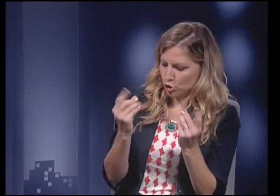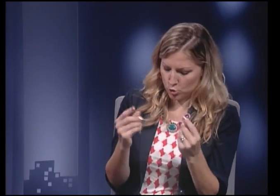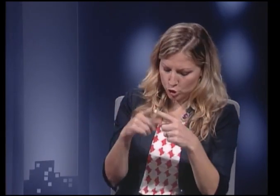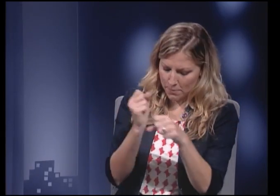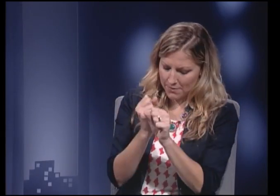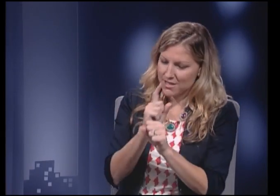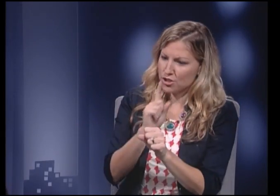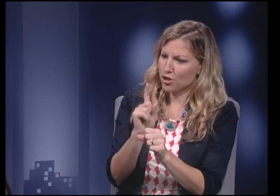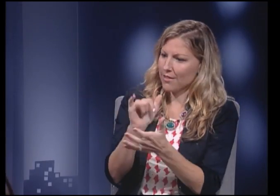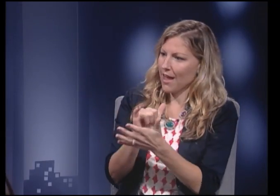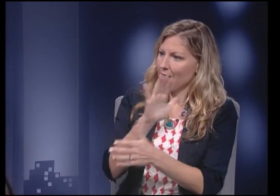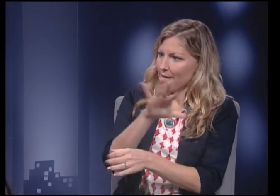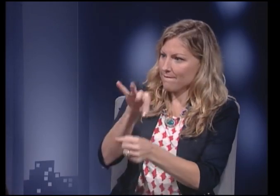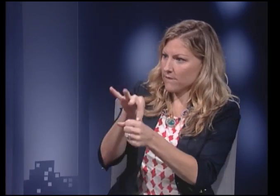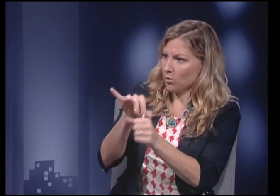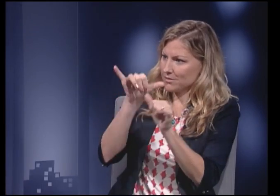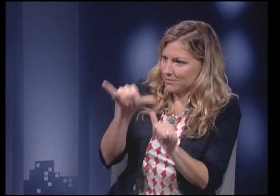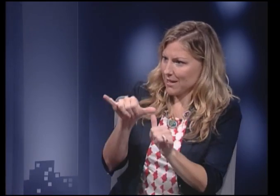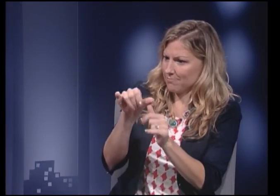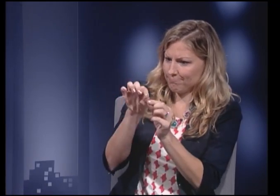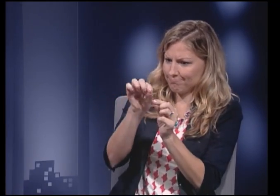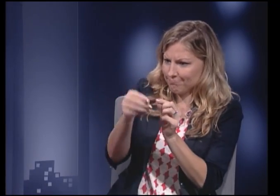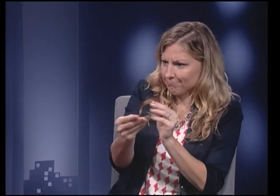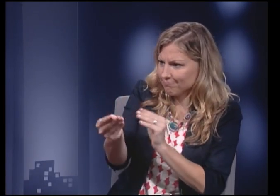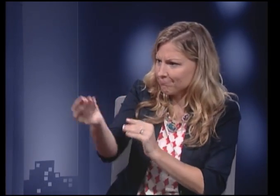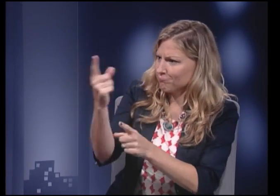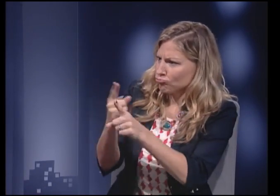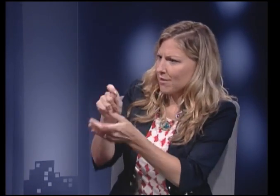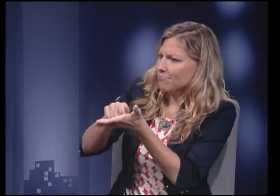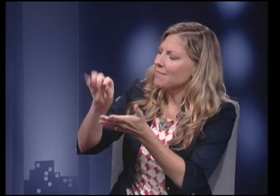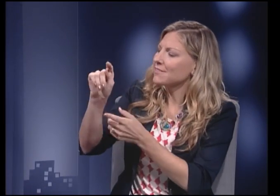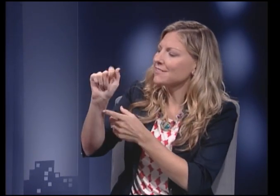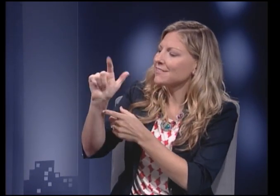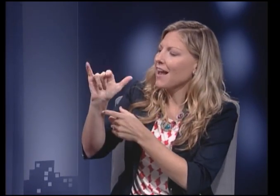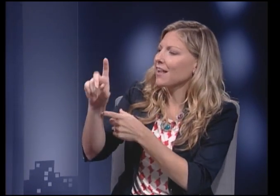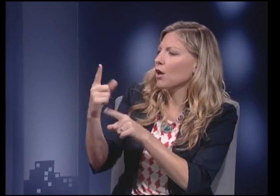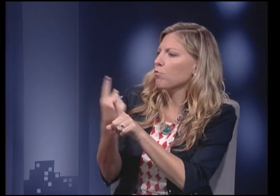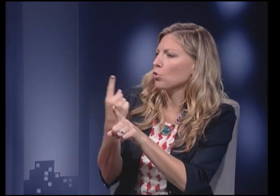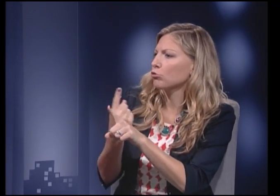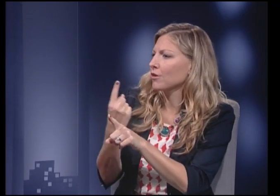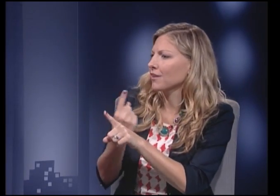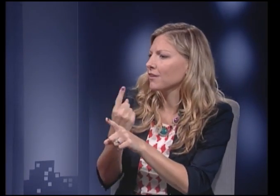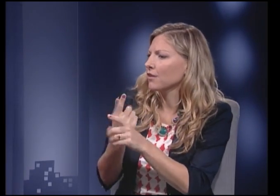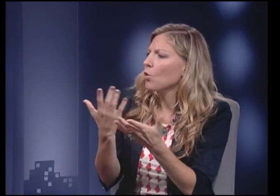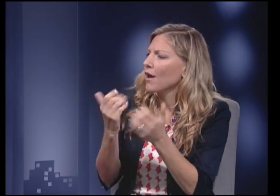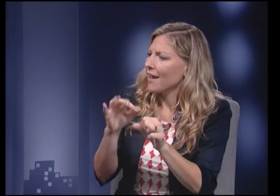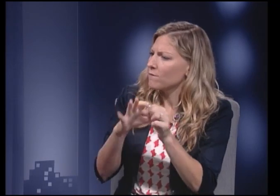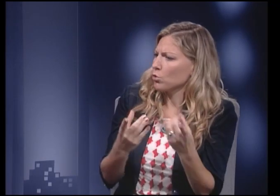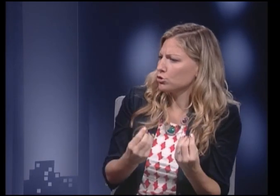Okay. What can voters do to make sure that their vote stays and is tallied appropriately?